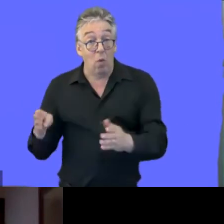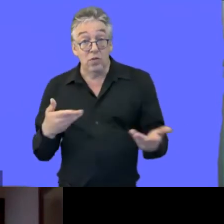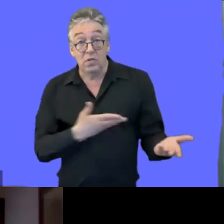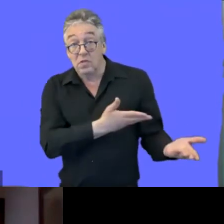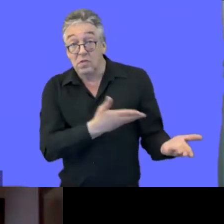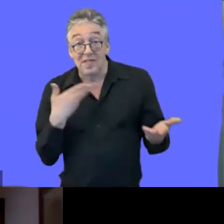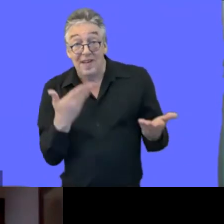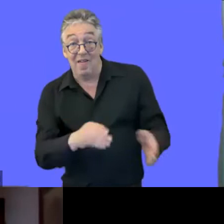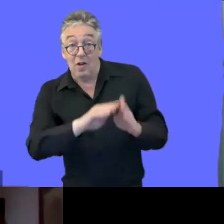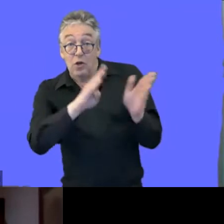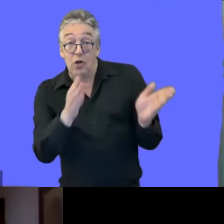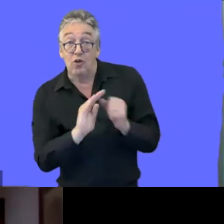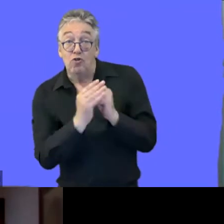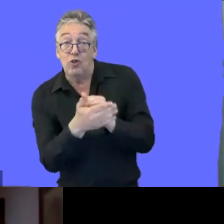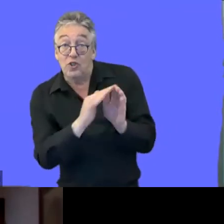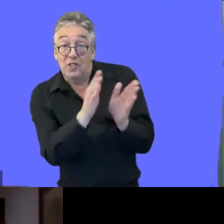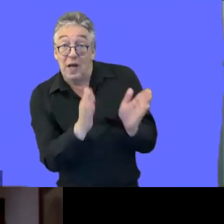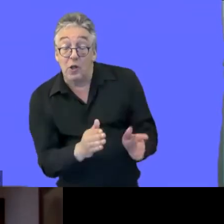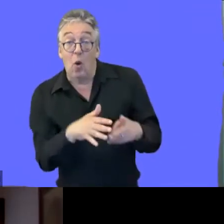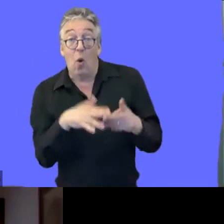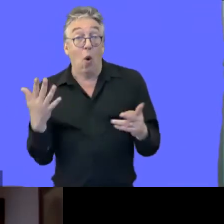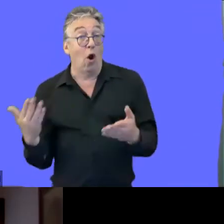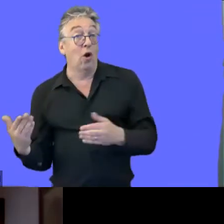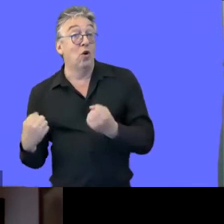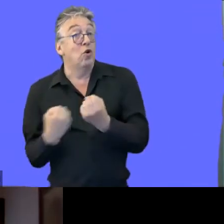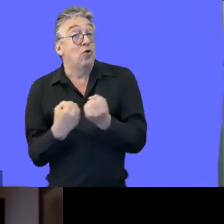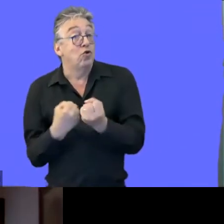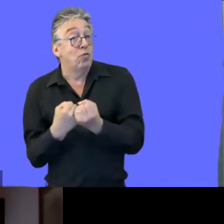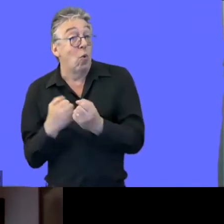The second thing I want to highlight is R.P.B vs. the Philippines.